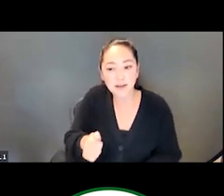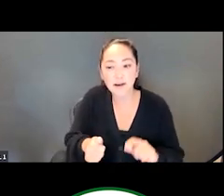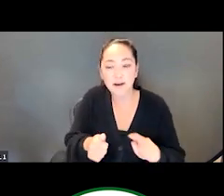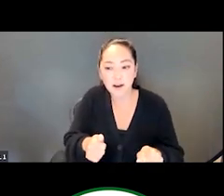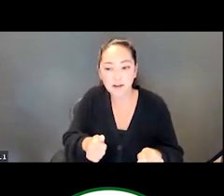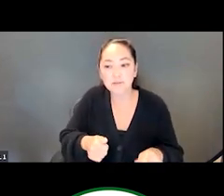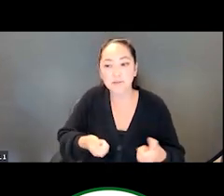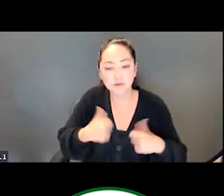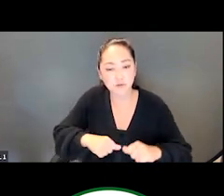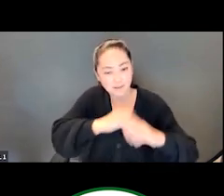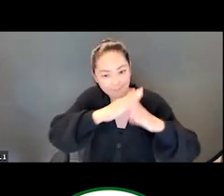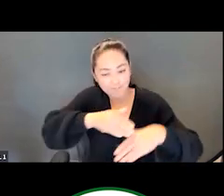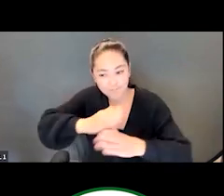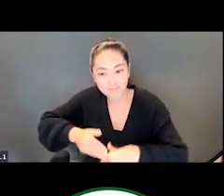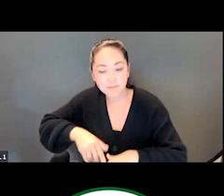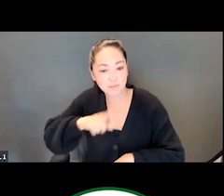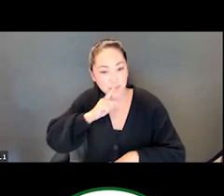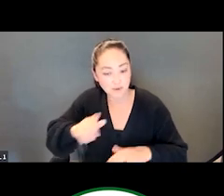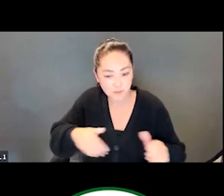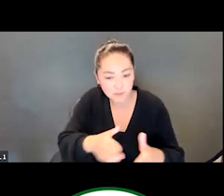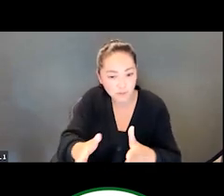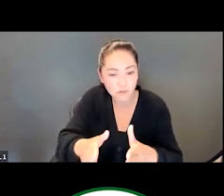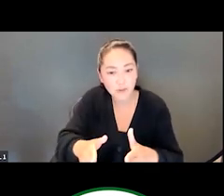safe and enjoyable for everyone.